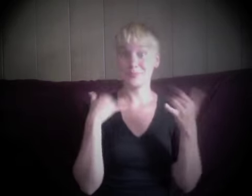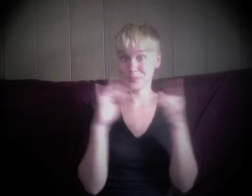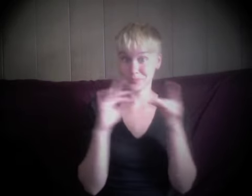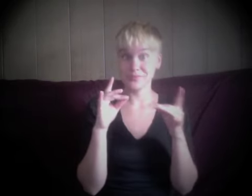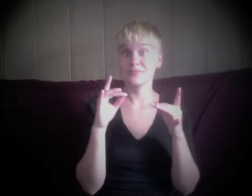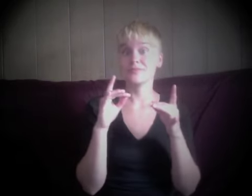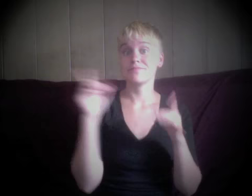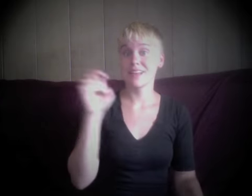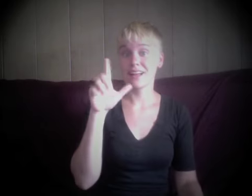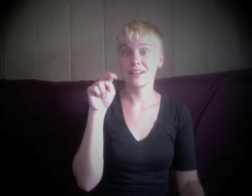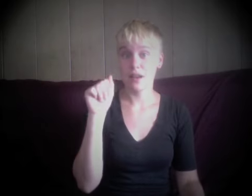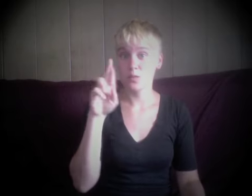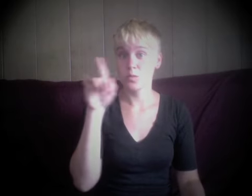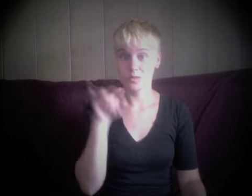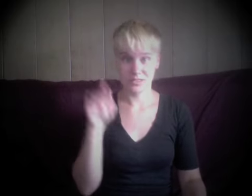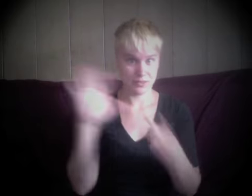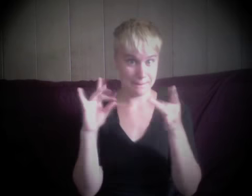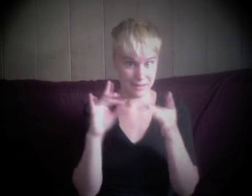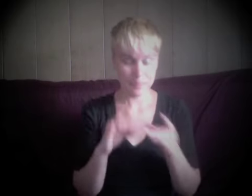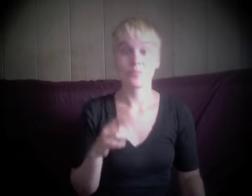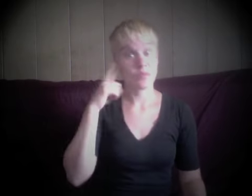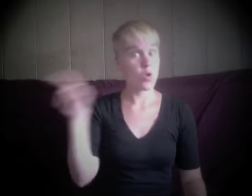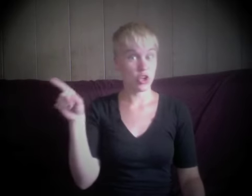Now I will be translating Elena Ruiz's comment.